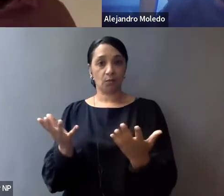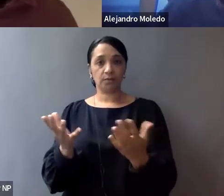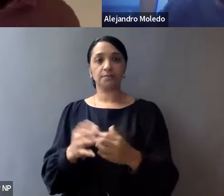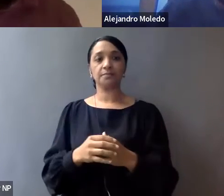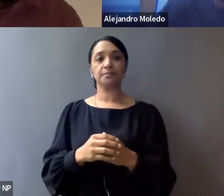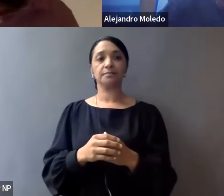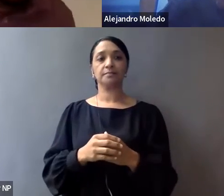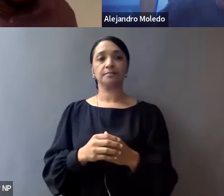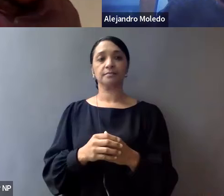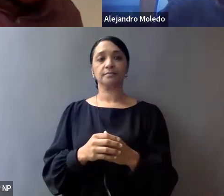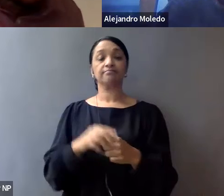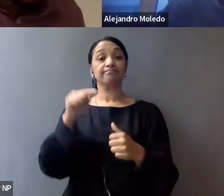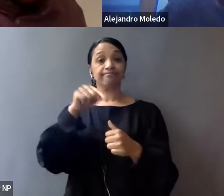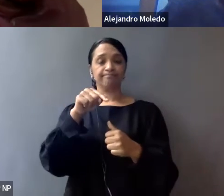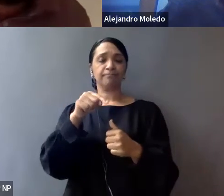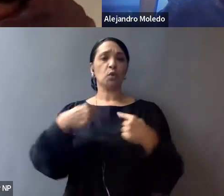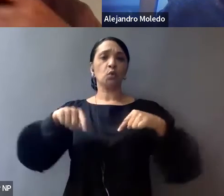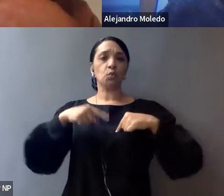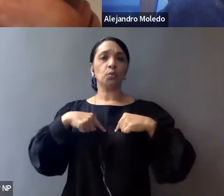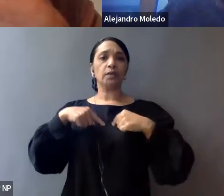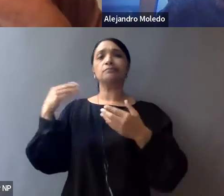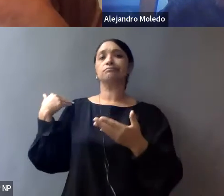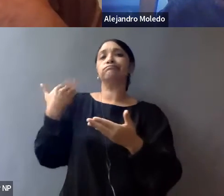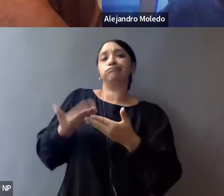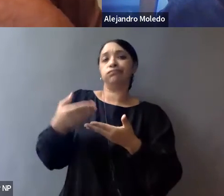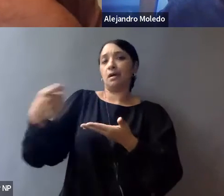which is actually a question that we receive quite often,